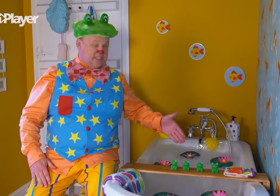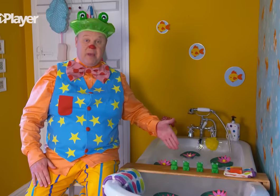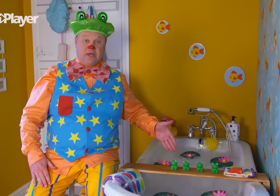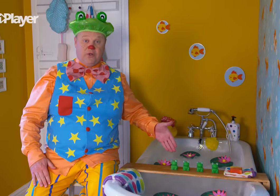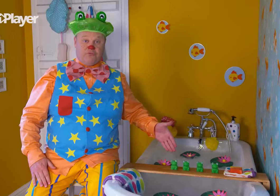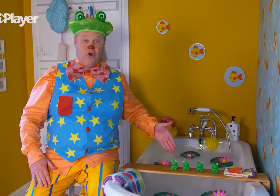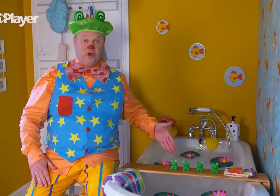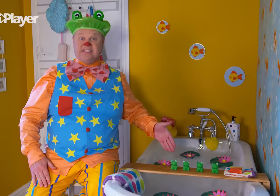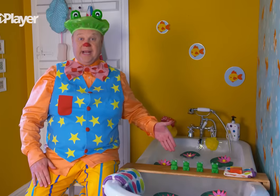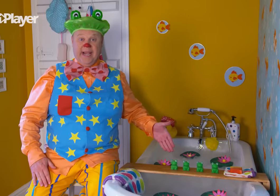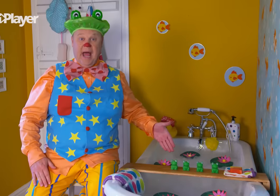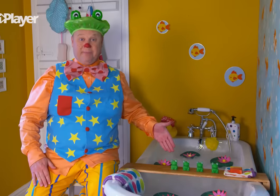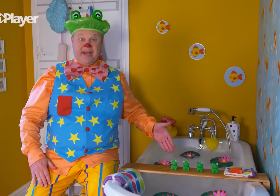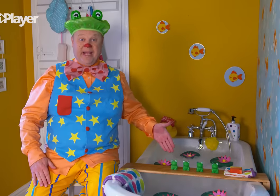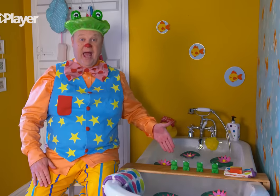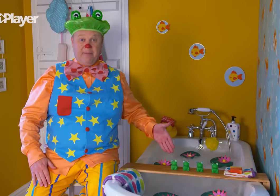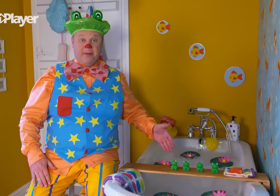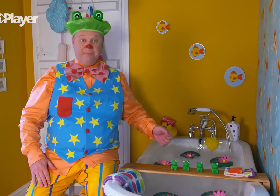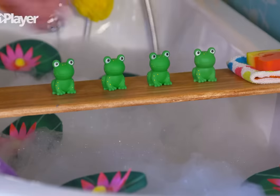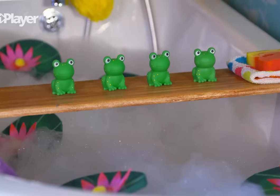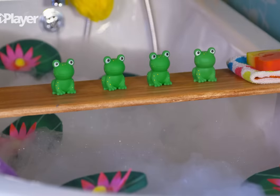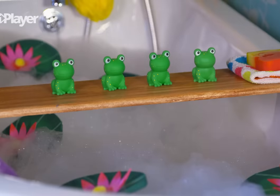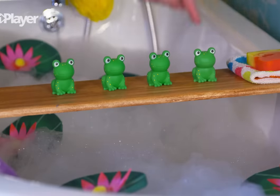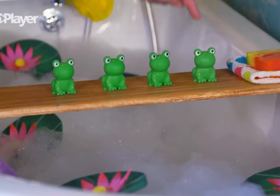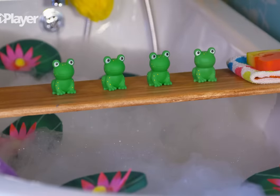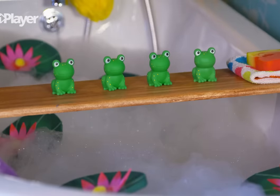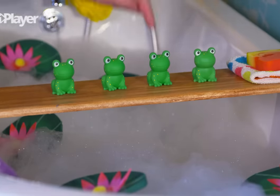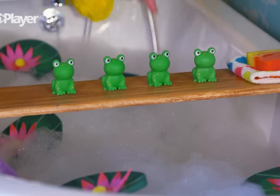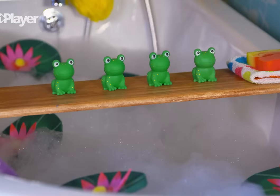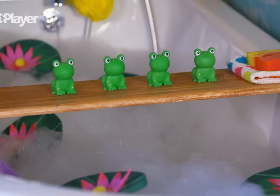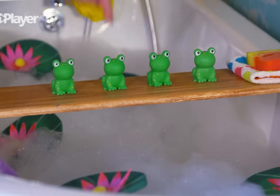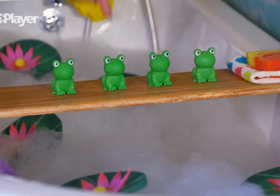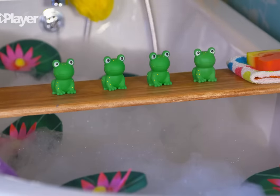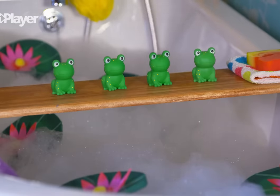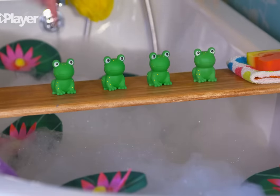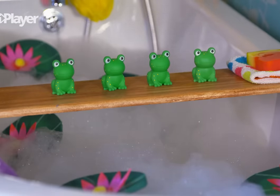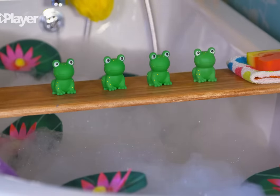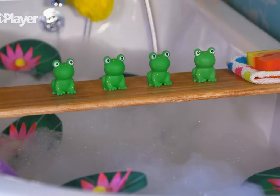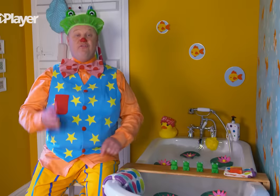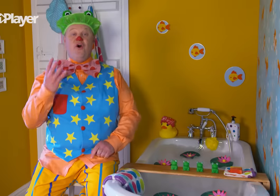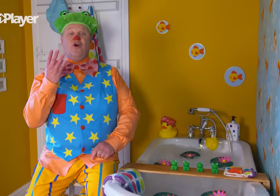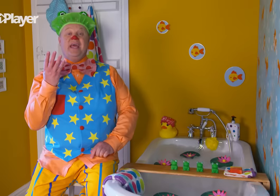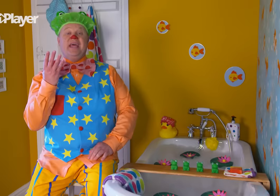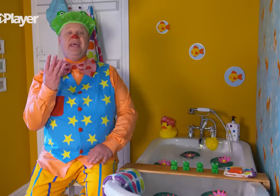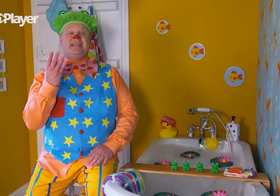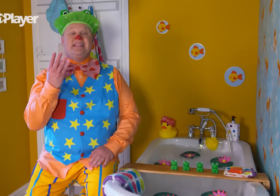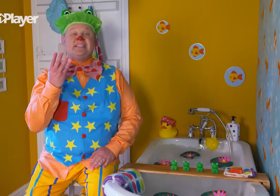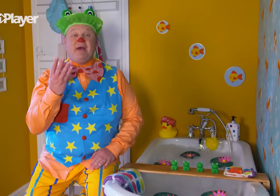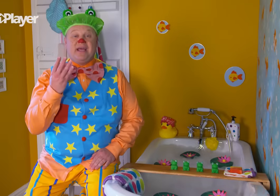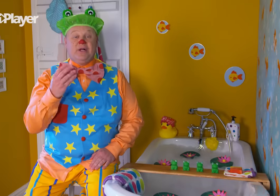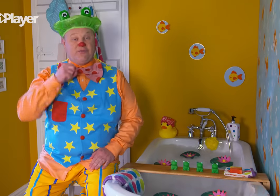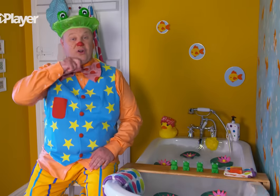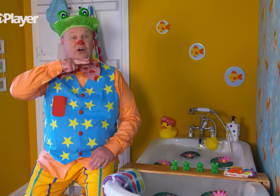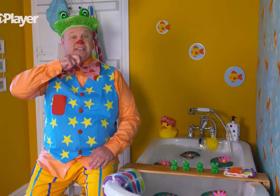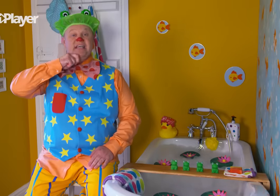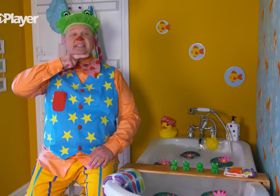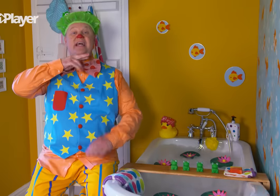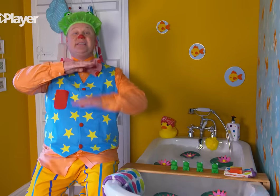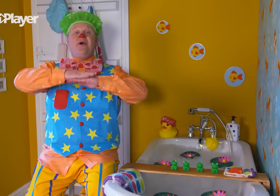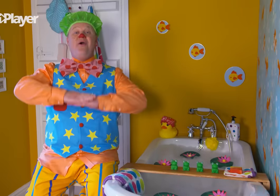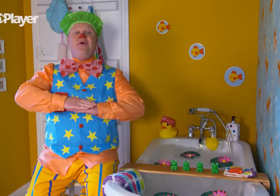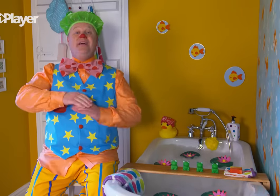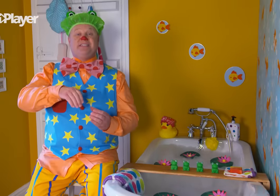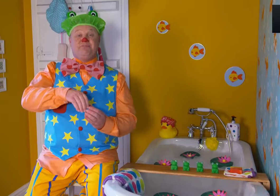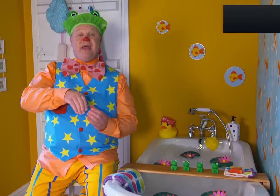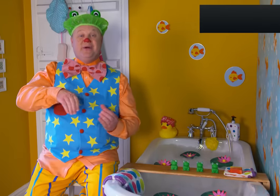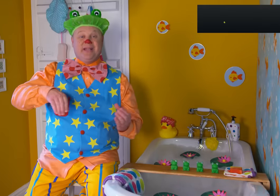speckled frogs club club one two three four four little speckled frogs sat on a speckled